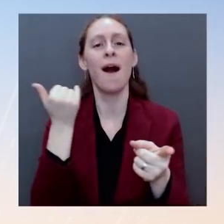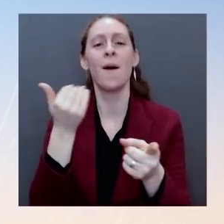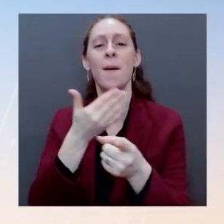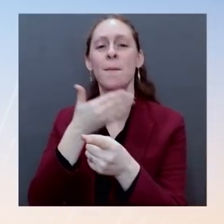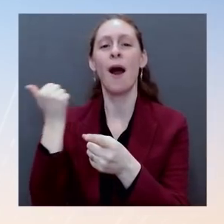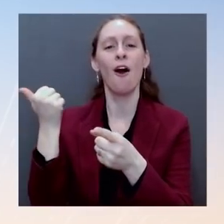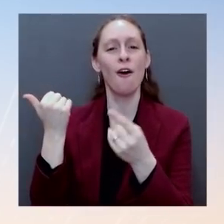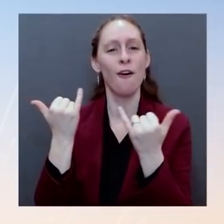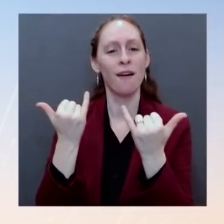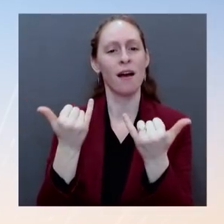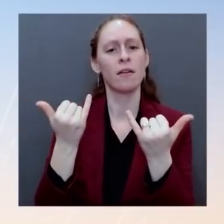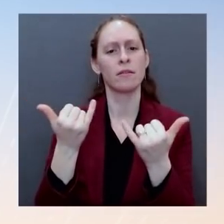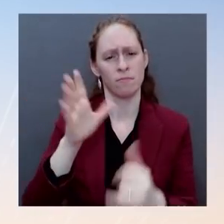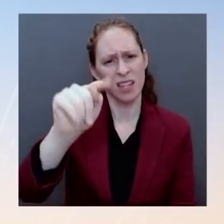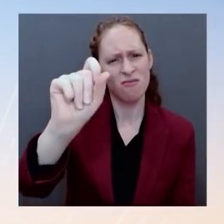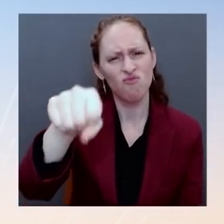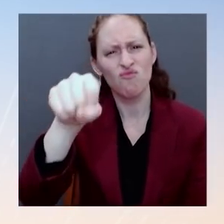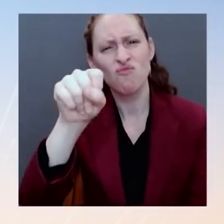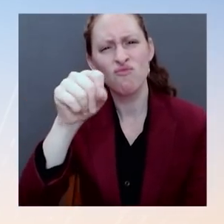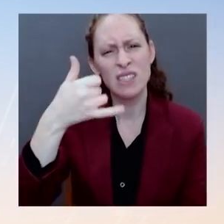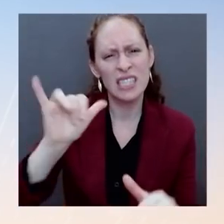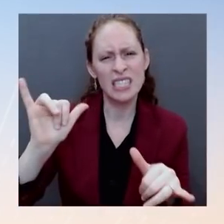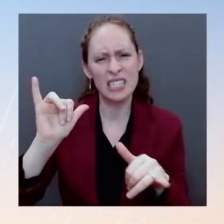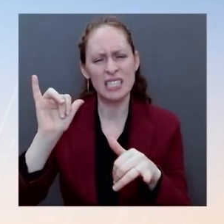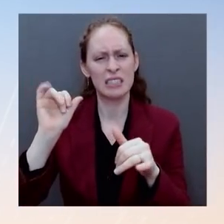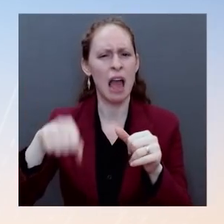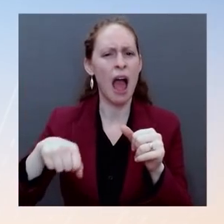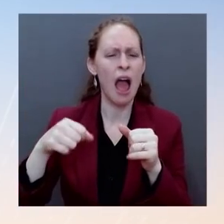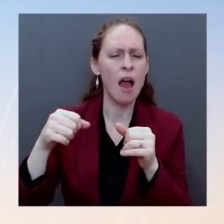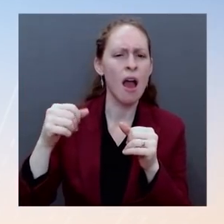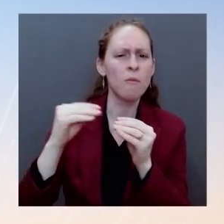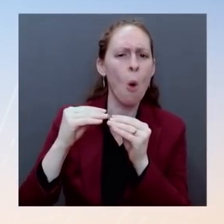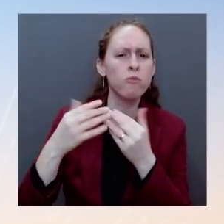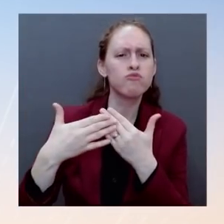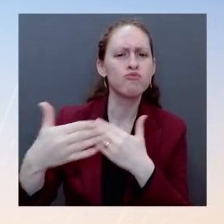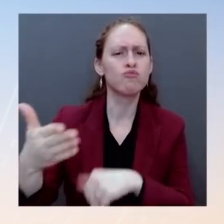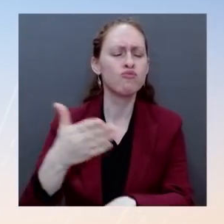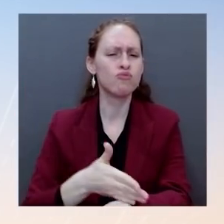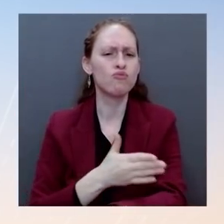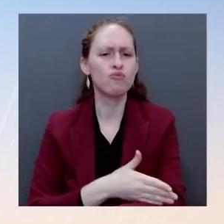we're going to take additional steps with ports across the country to set up inland locations